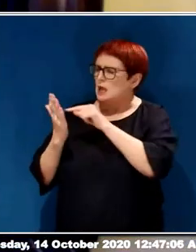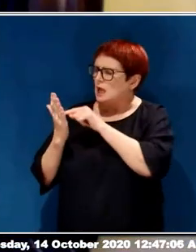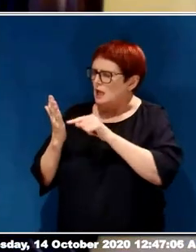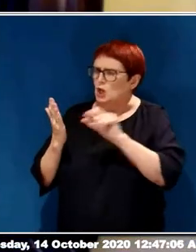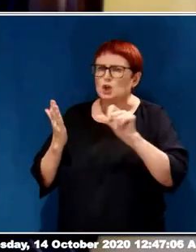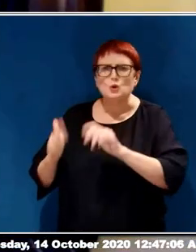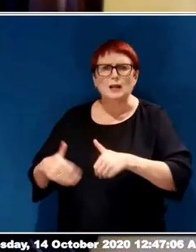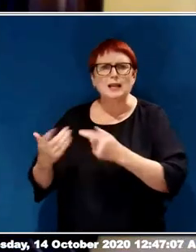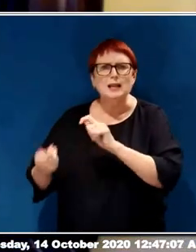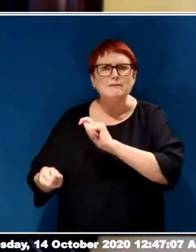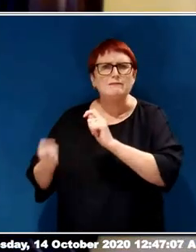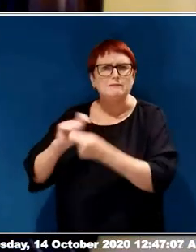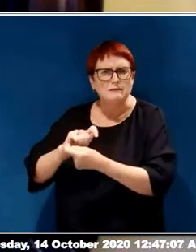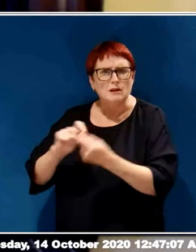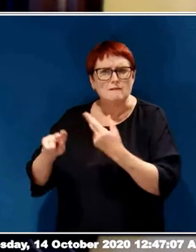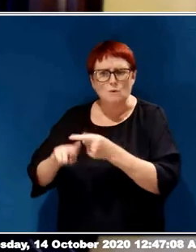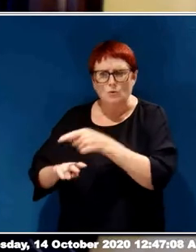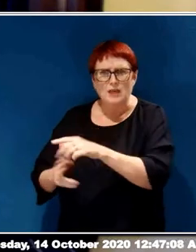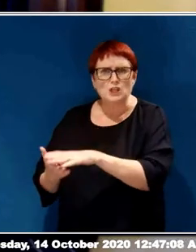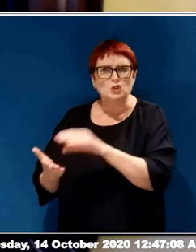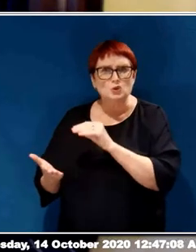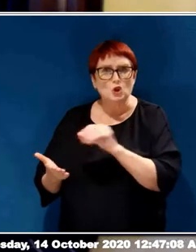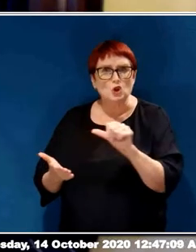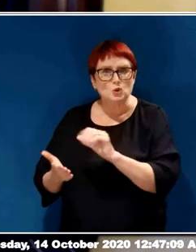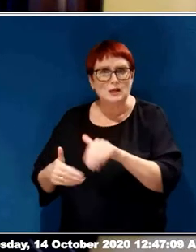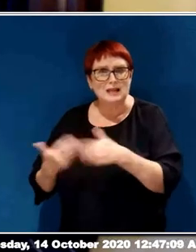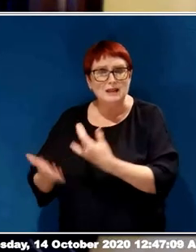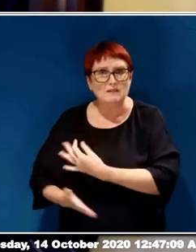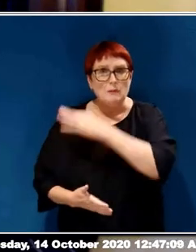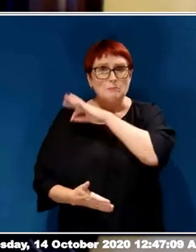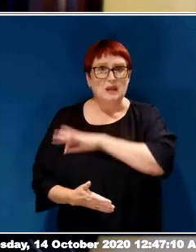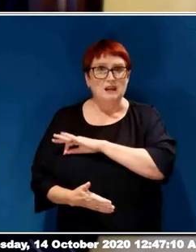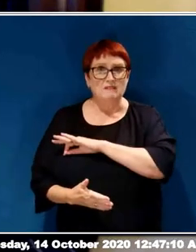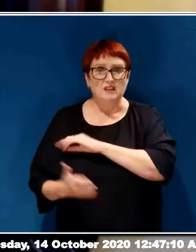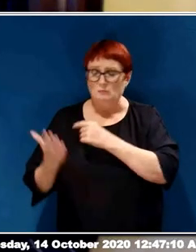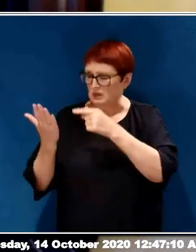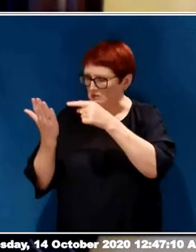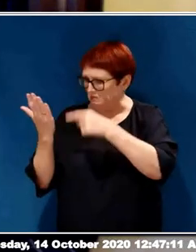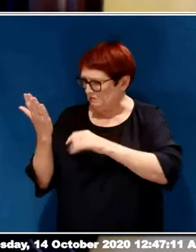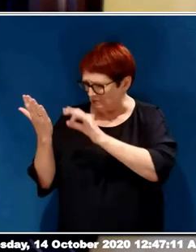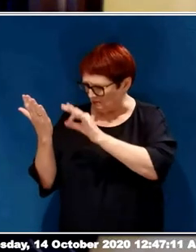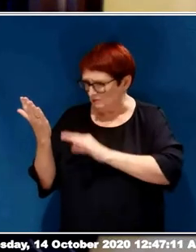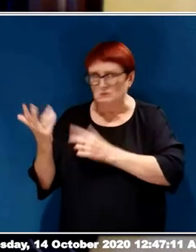guidance about that beyond consulting. That's my next question.